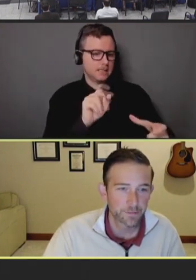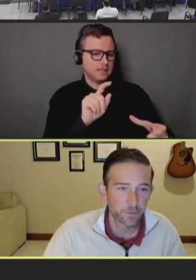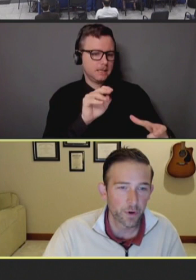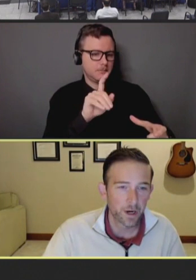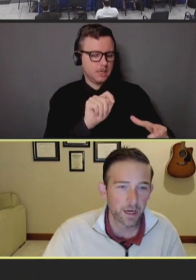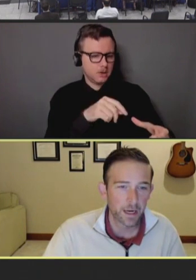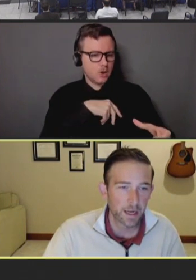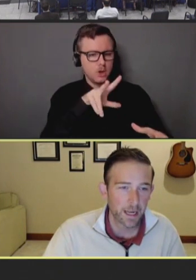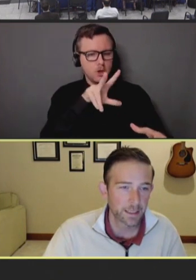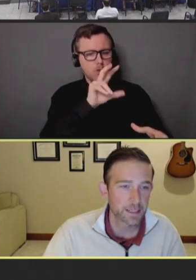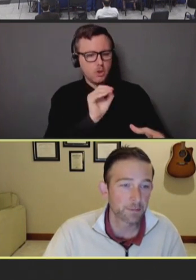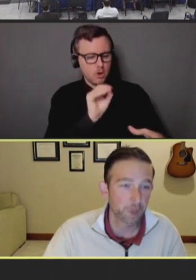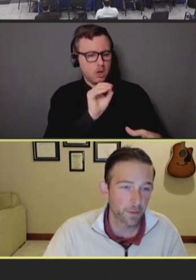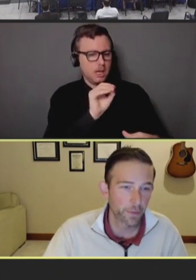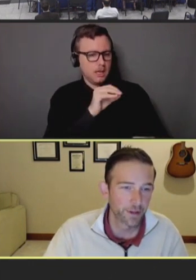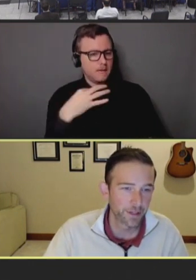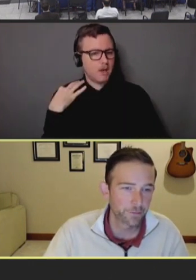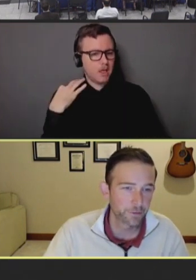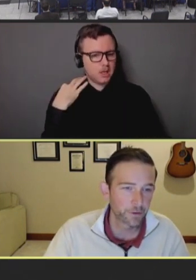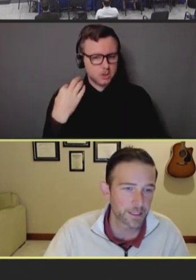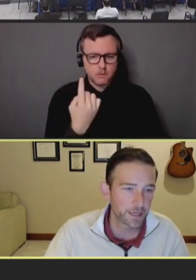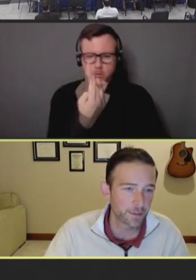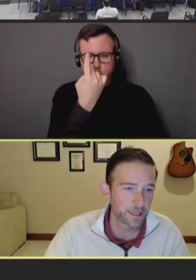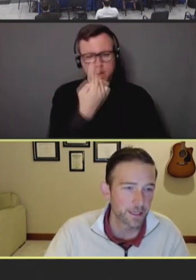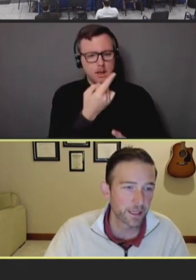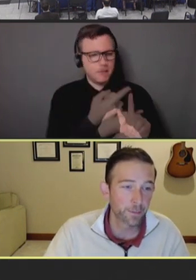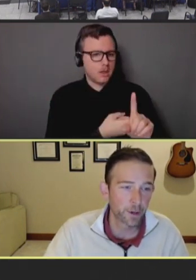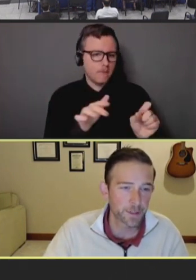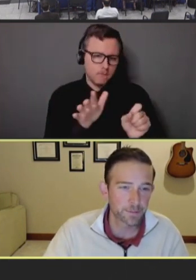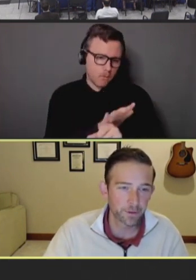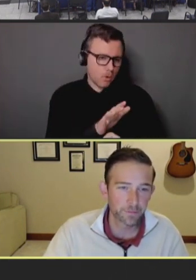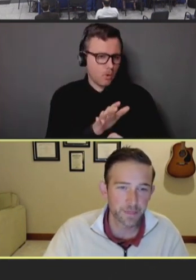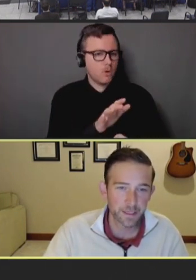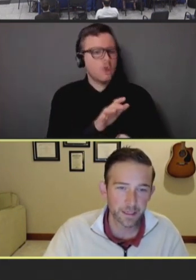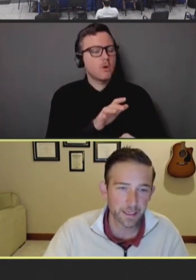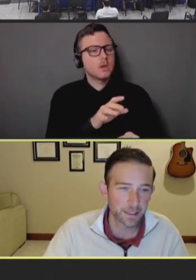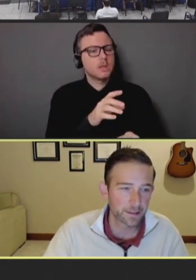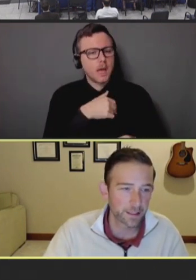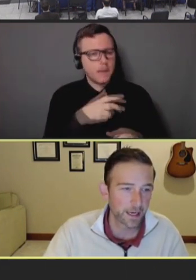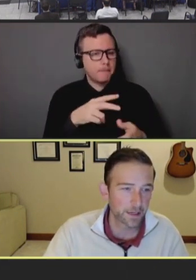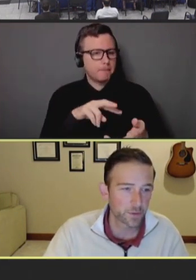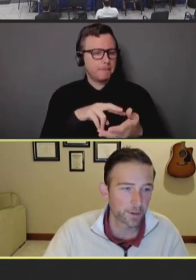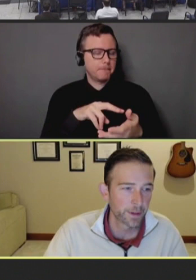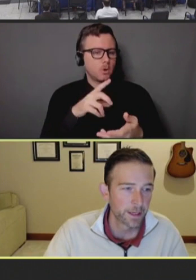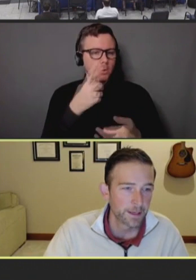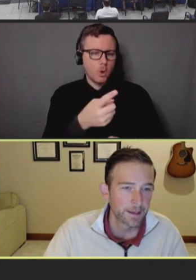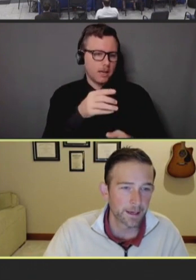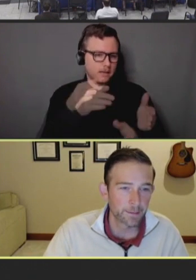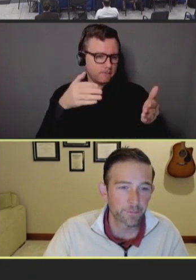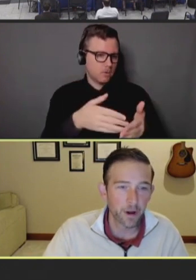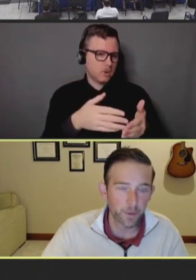for at least a month in full containment in a purpose built facility in Antwerp.